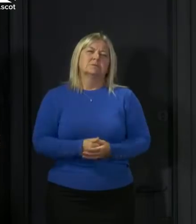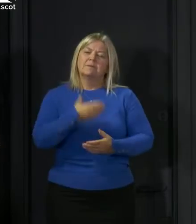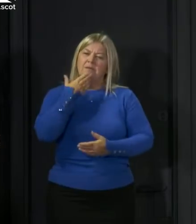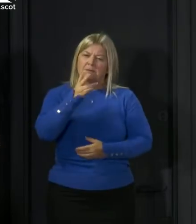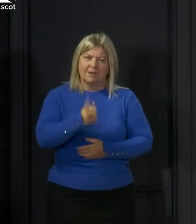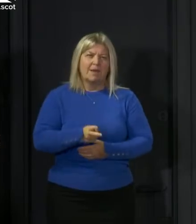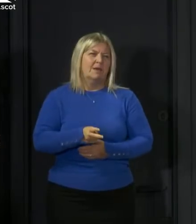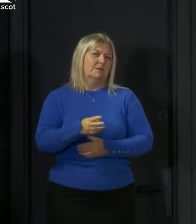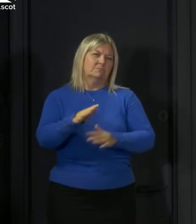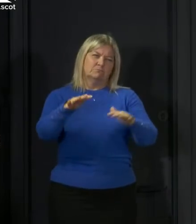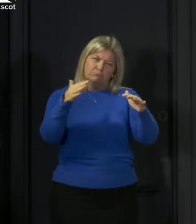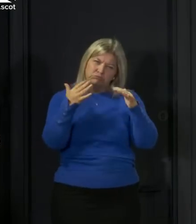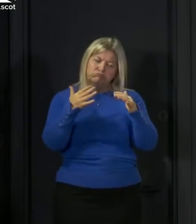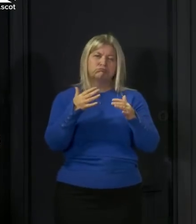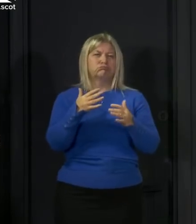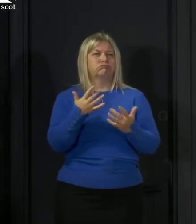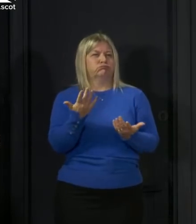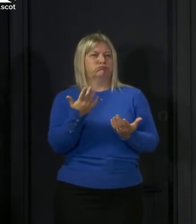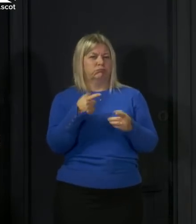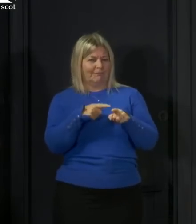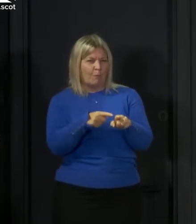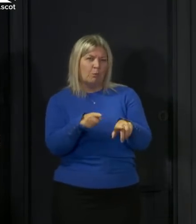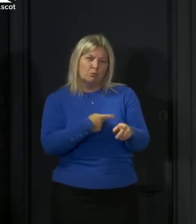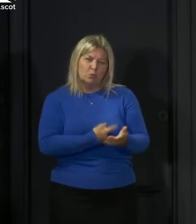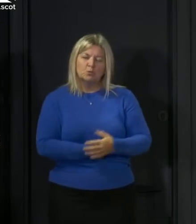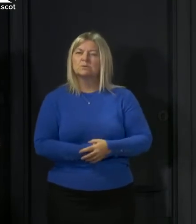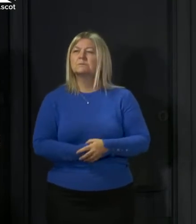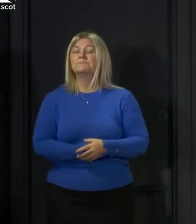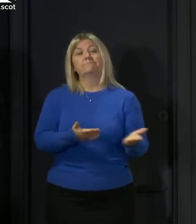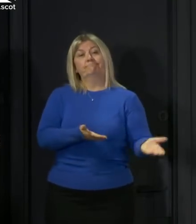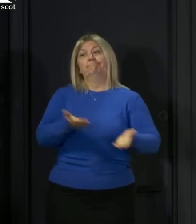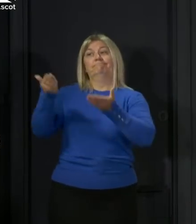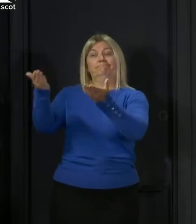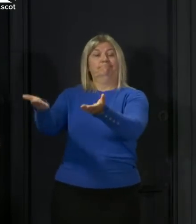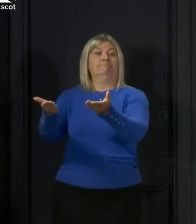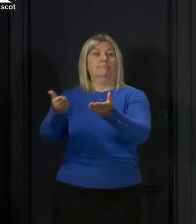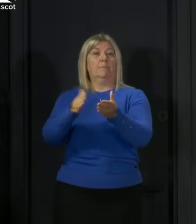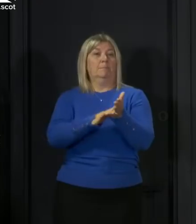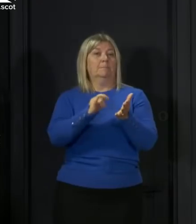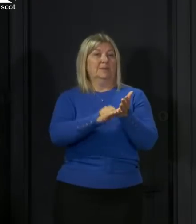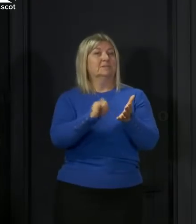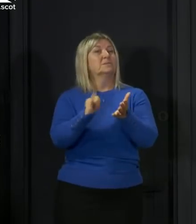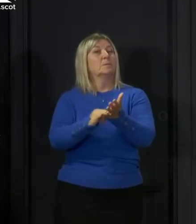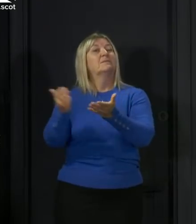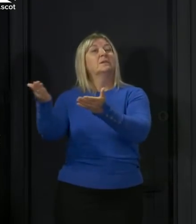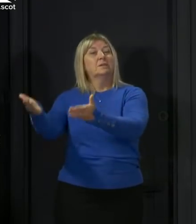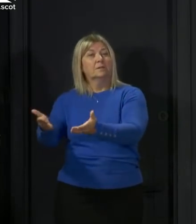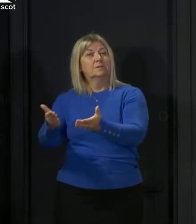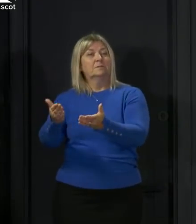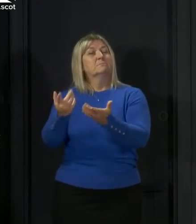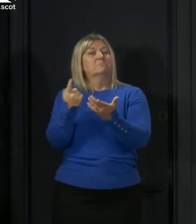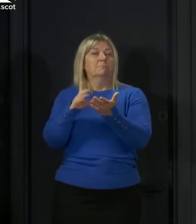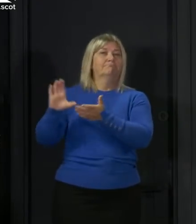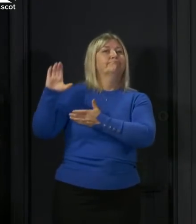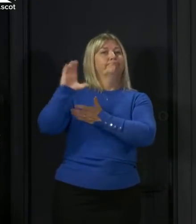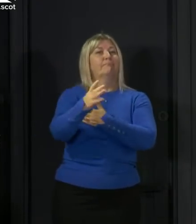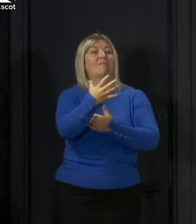and for listening as always. I'll hand over now to Shirley-Anne to say a bit more about the self-isolation payment. And then the Chief Nursing Officer will say a few